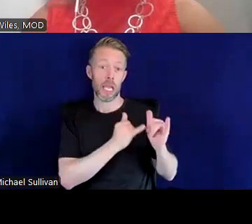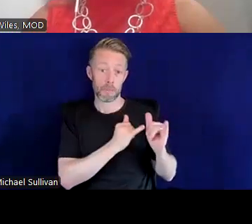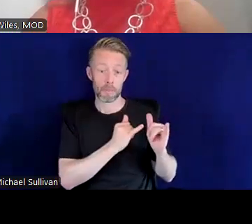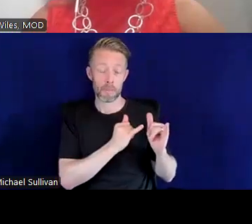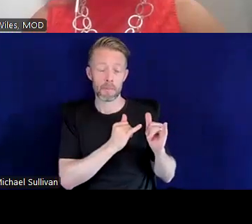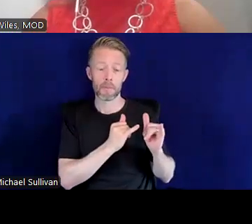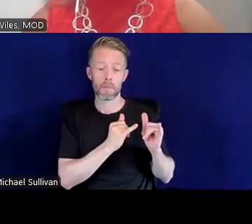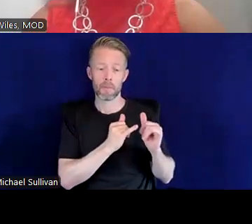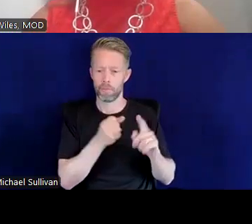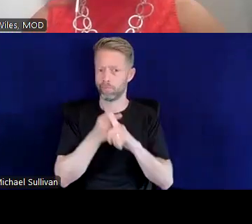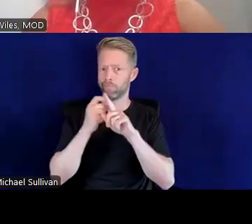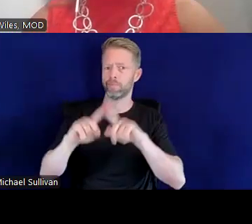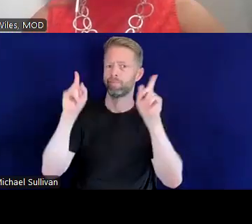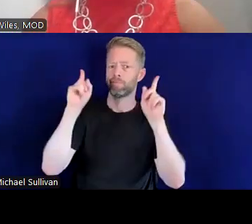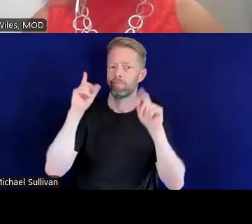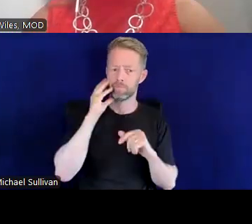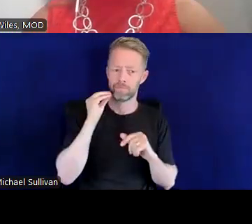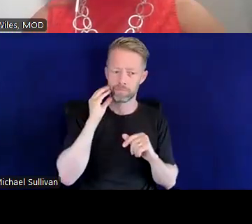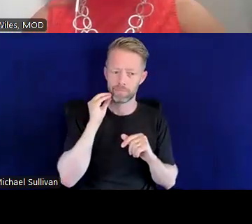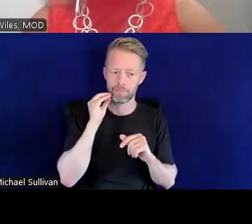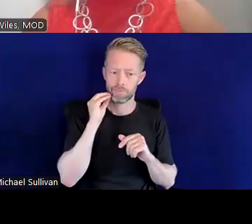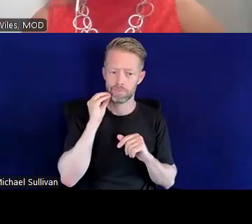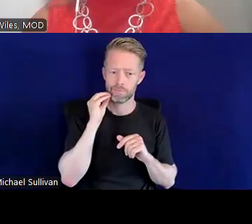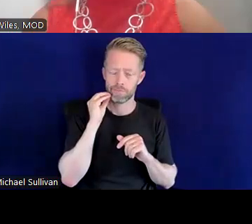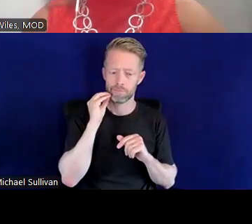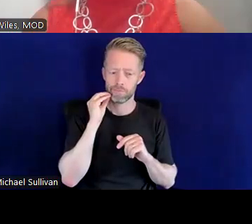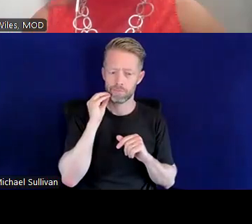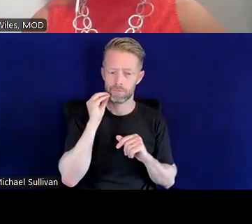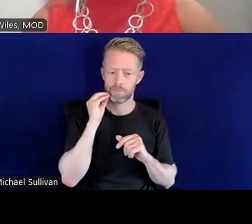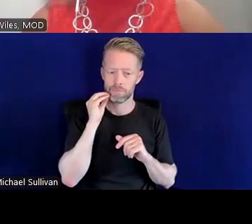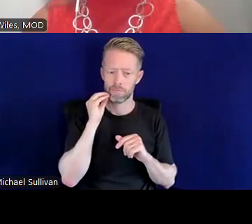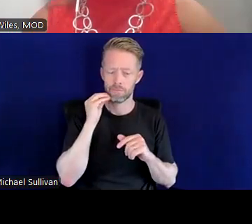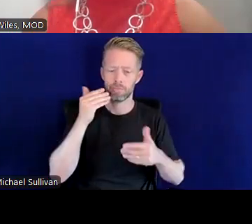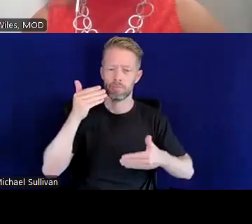us share different experiences, and kind of through this career